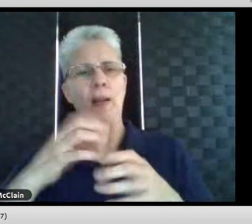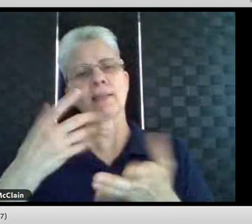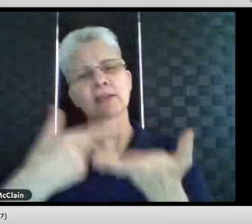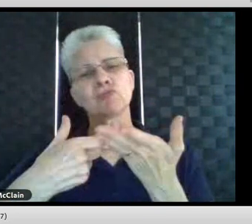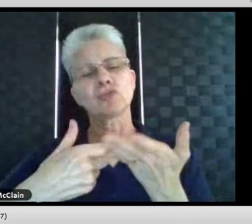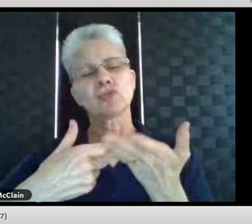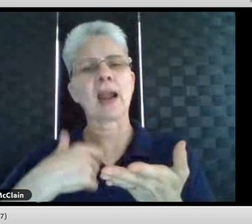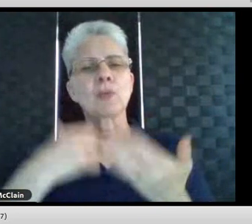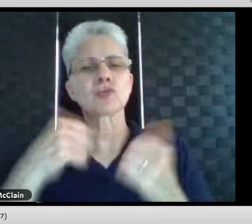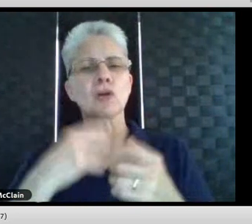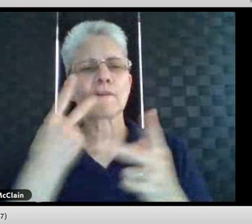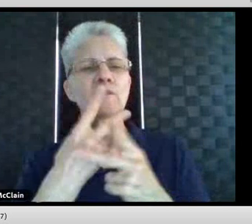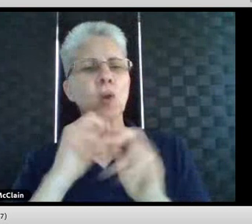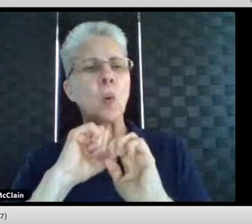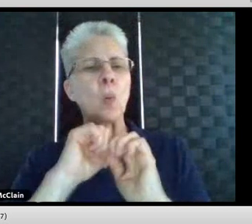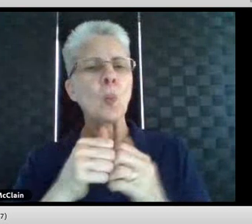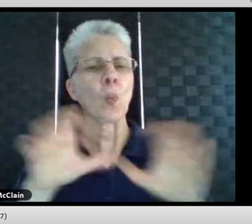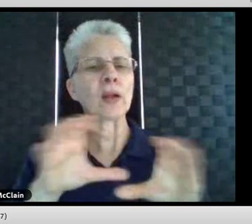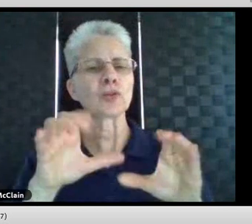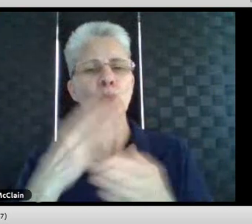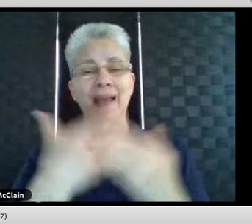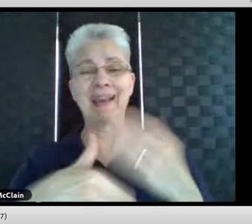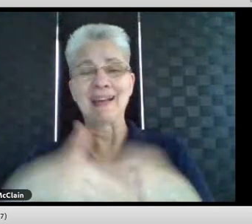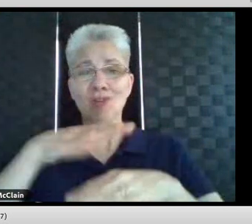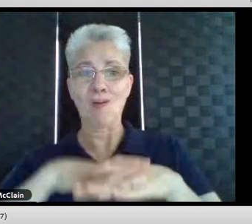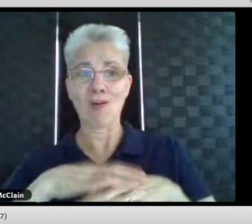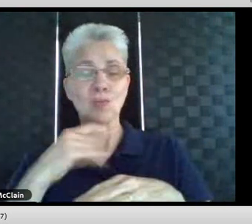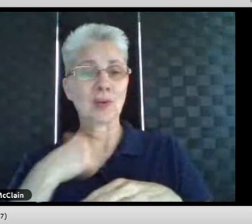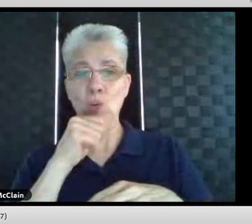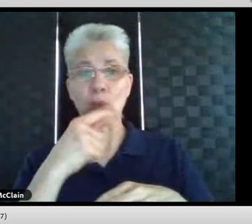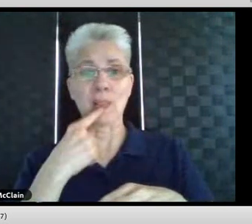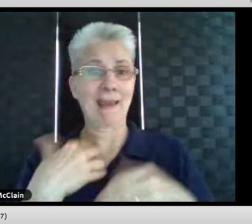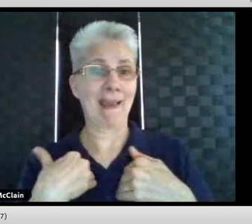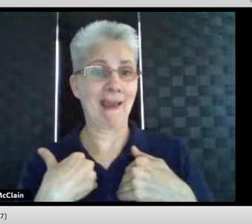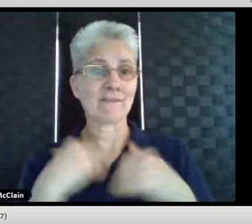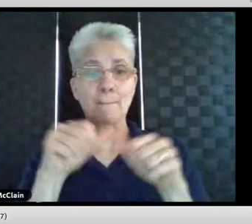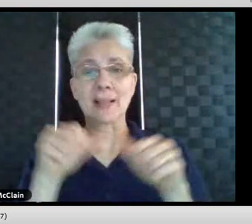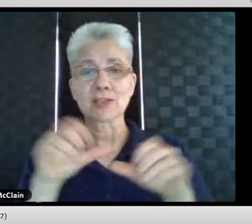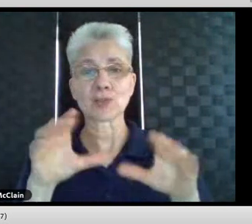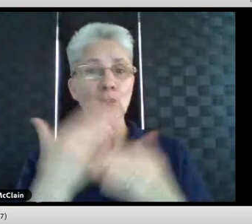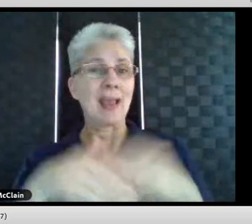I was trying to figure out a way to do some hands-on, but we don't really have a place to do hands-on,